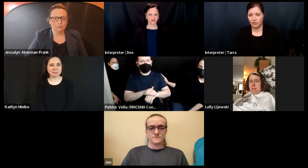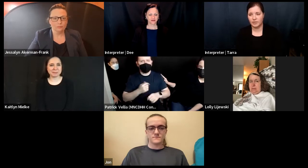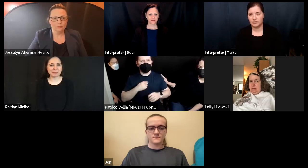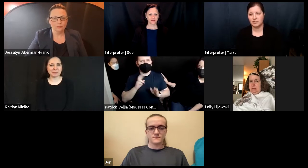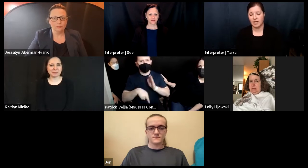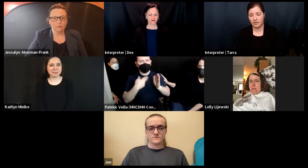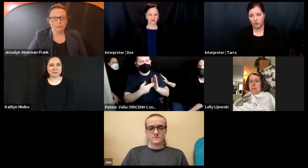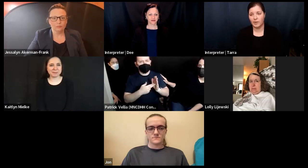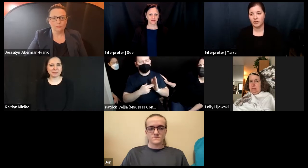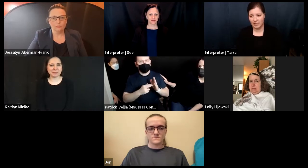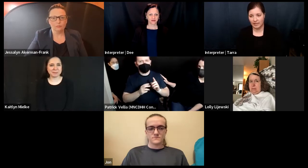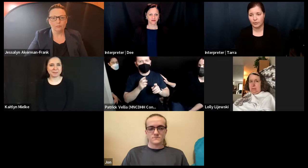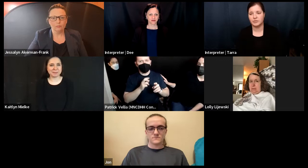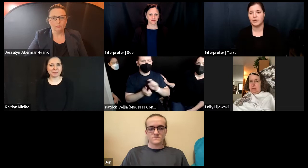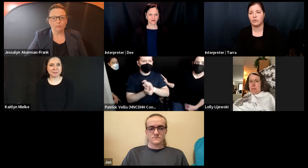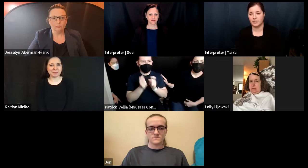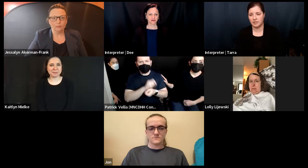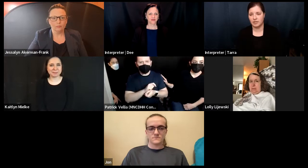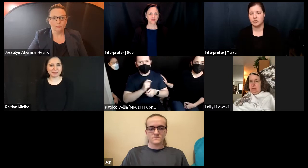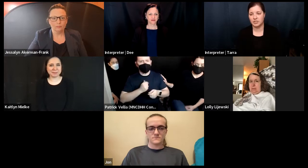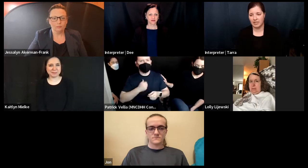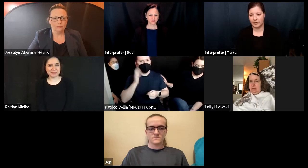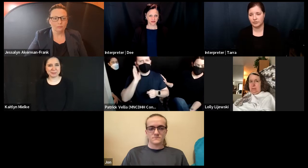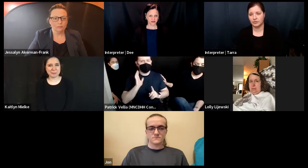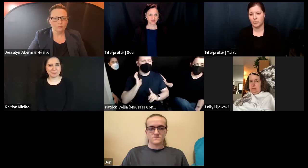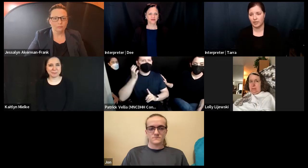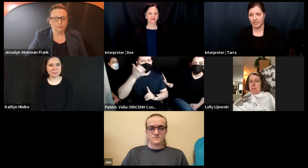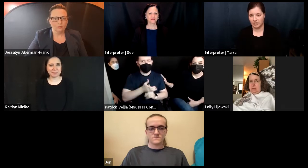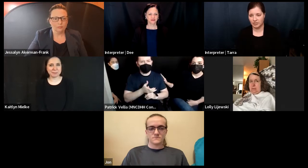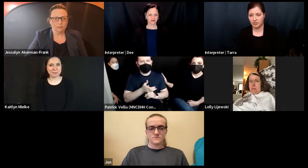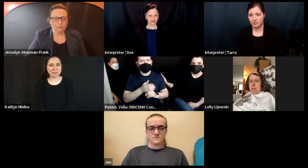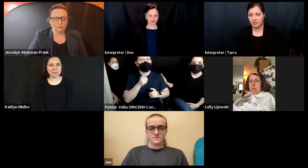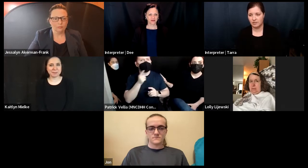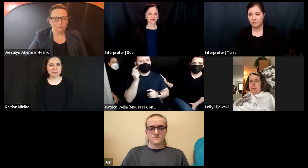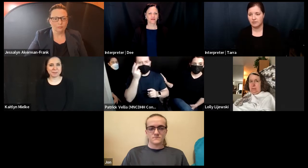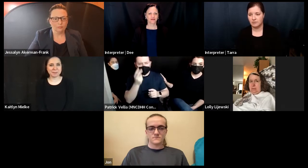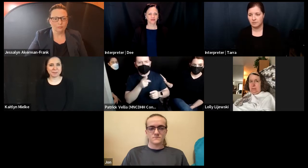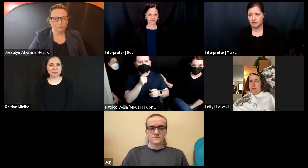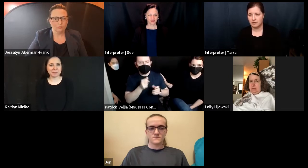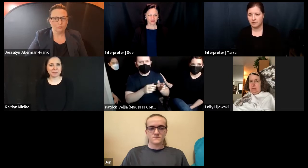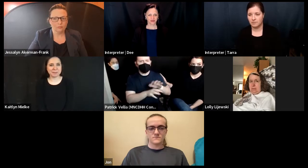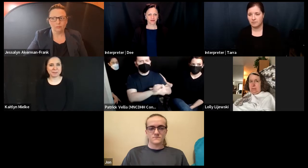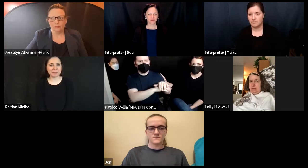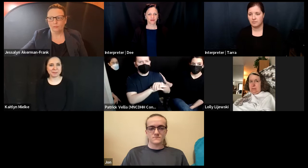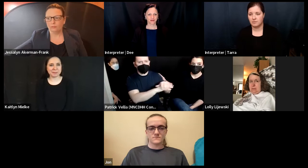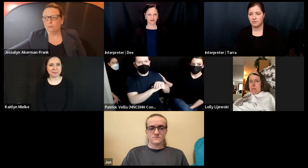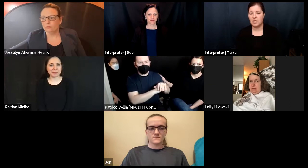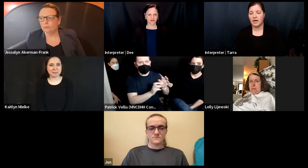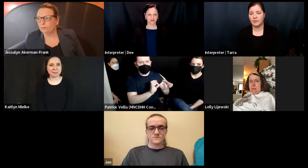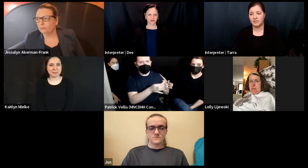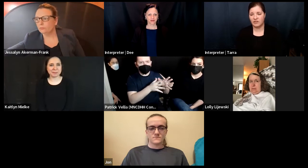My name is Patrick Vellia. And, so, like I said, I will be using -- I know American Sign Language but I